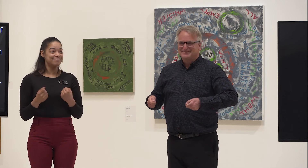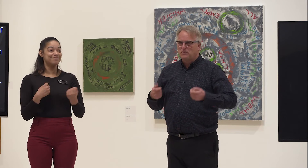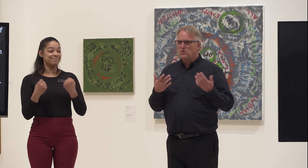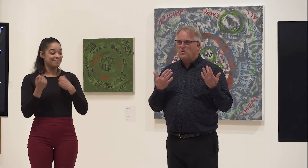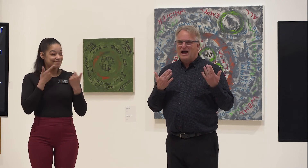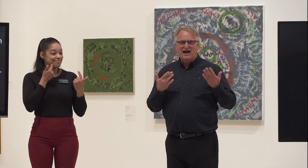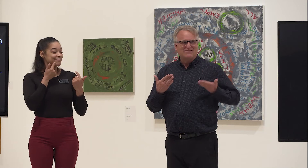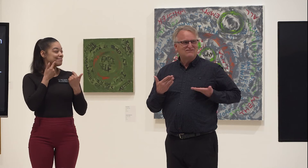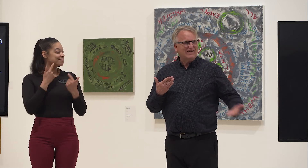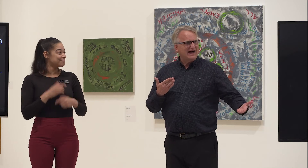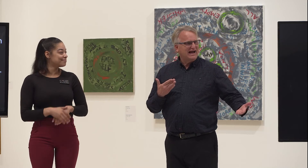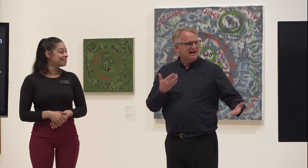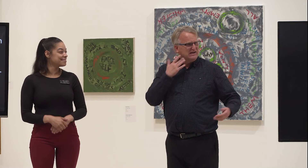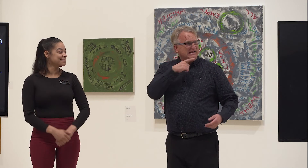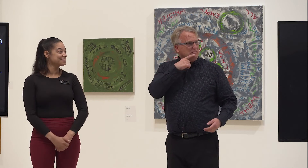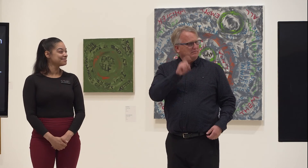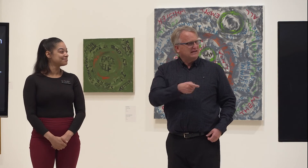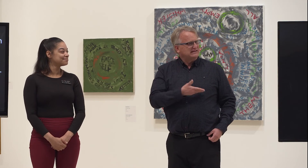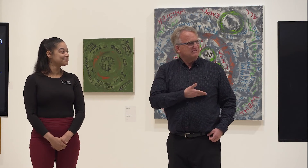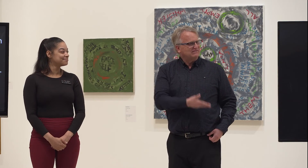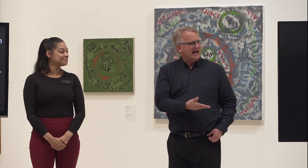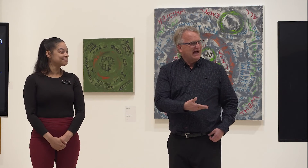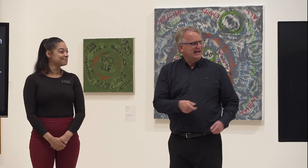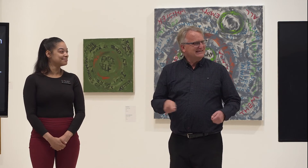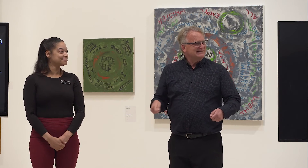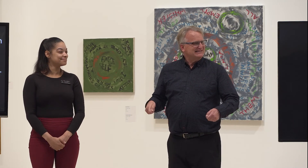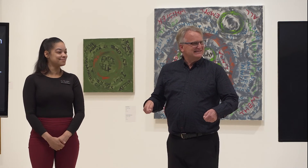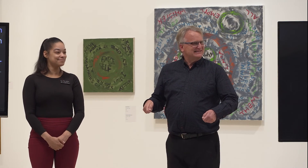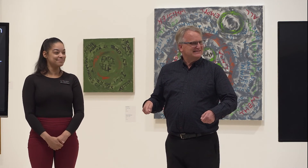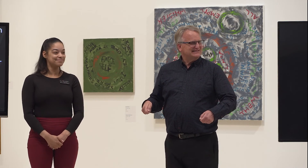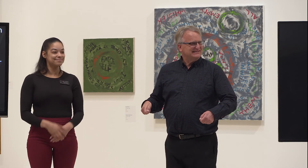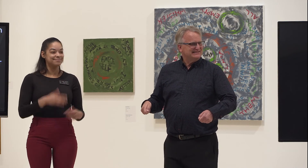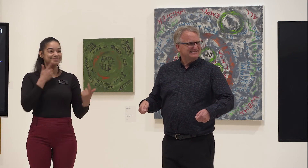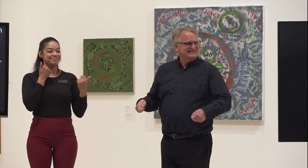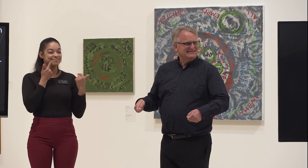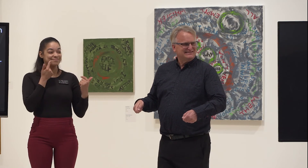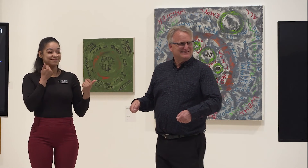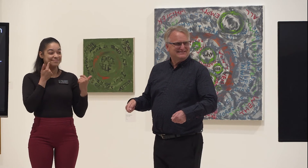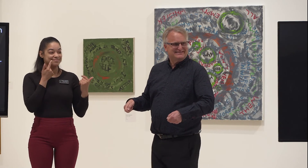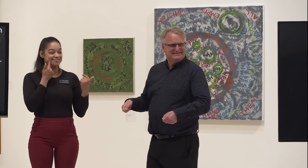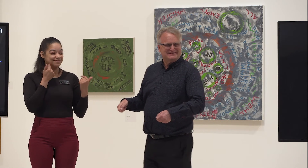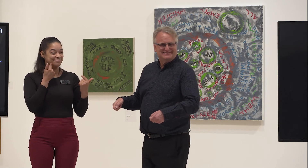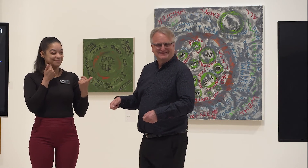Just waiting for an invitation isn't going to work. It's awkward.